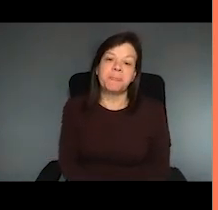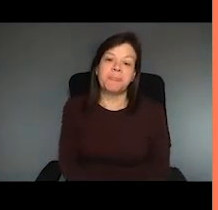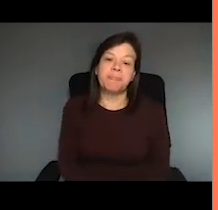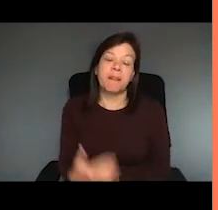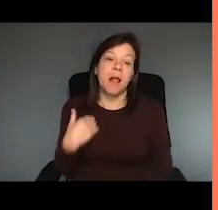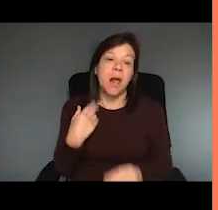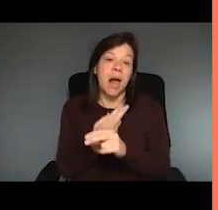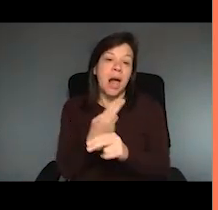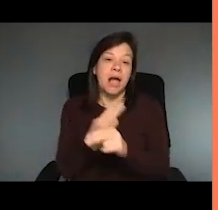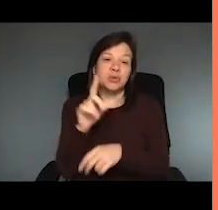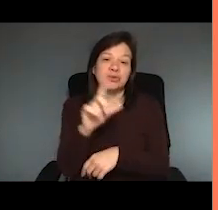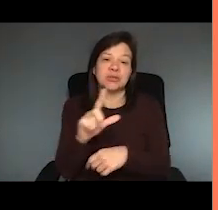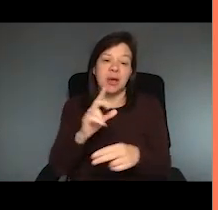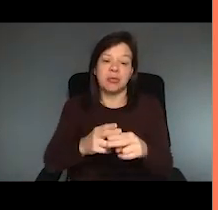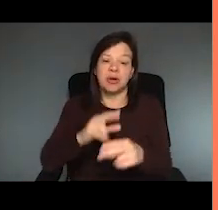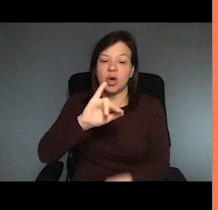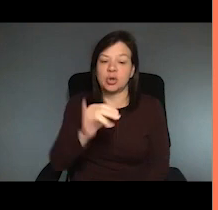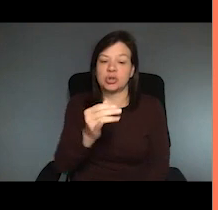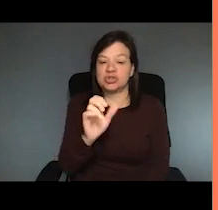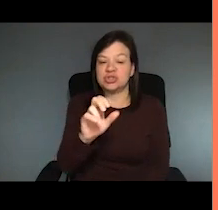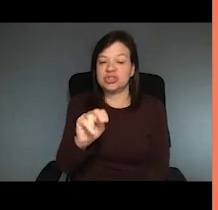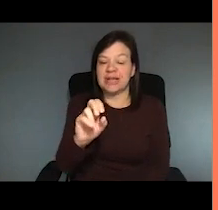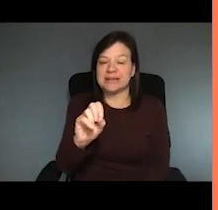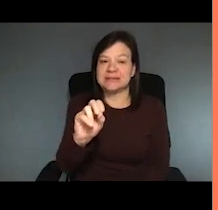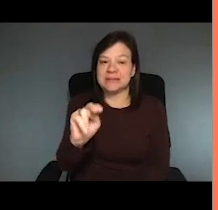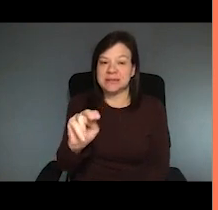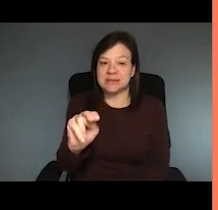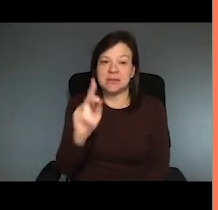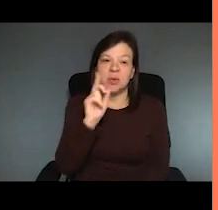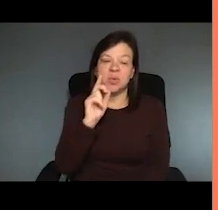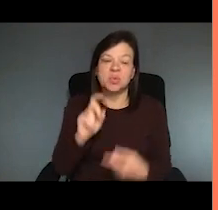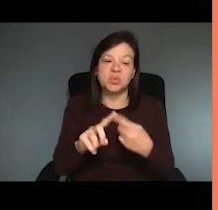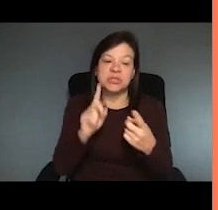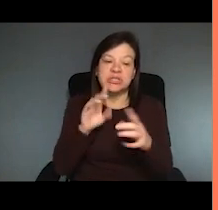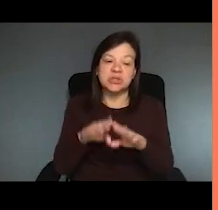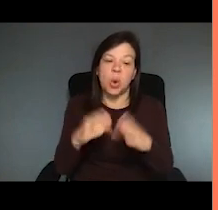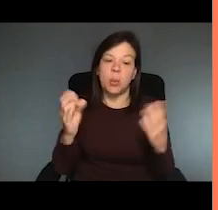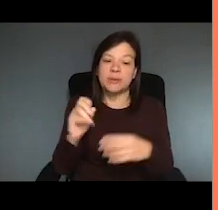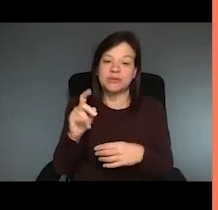I USED LIBRARY CALLED JENSON, OPEN SOURCE IN PYTHON TO